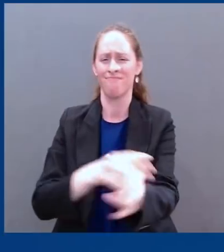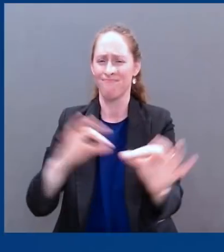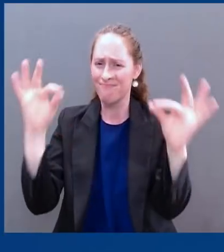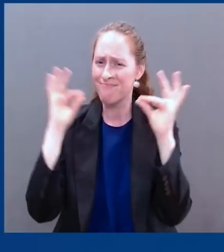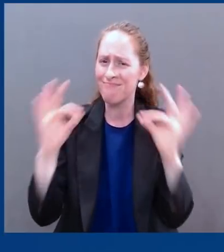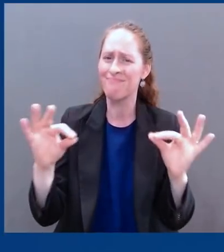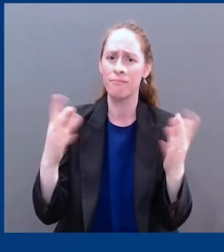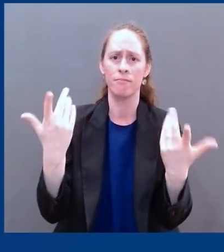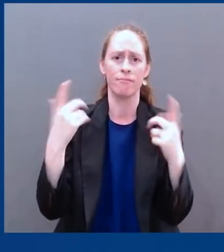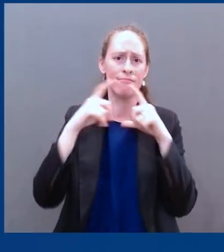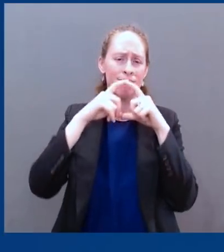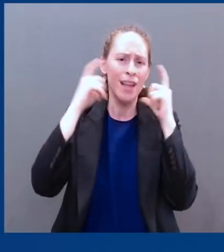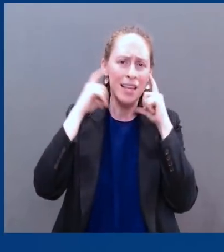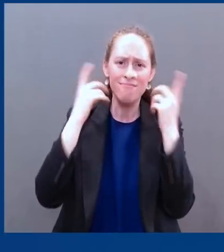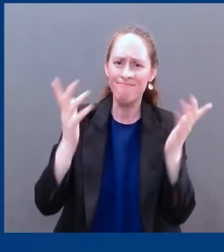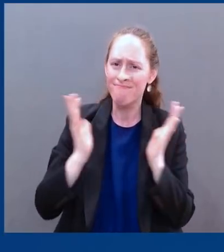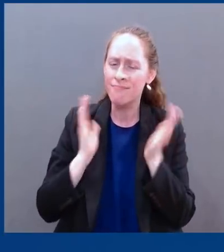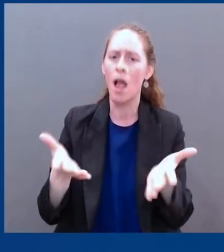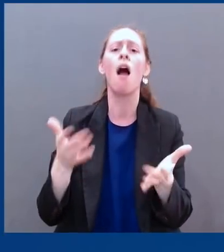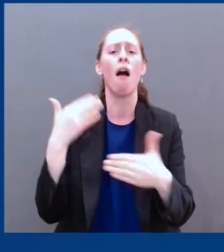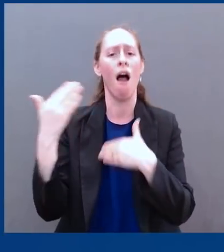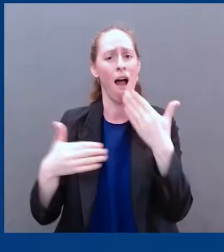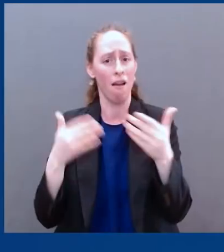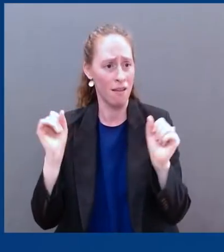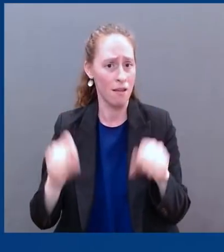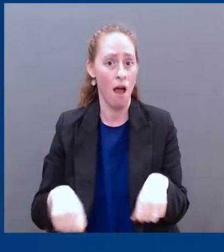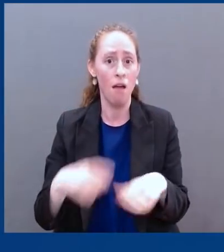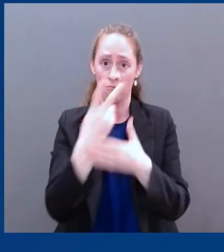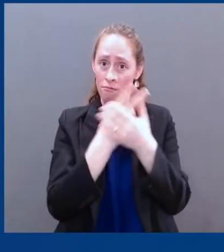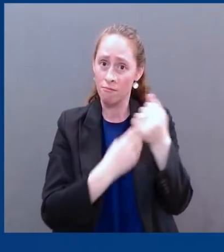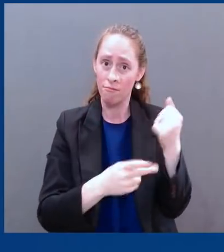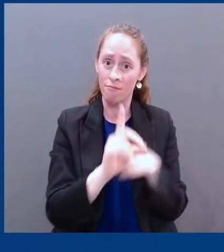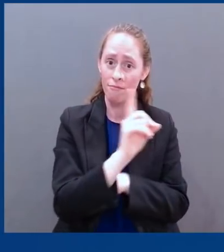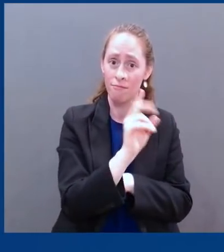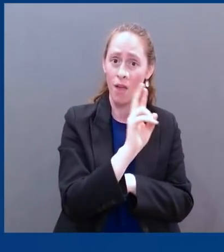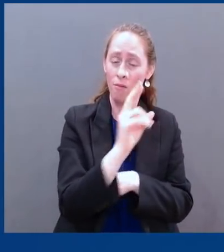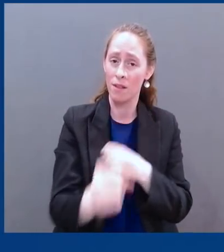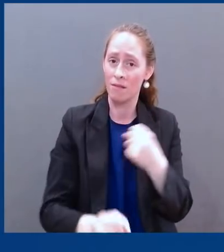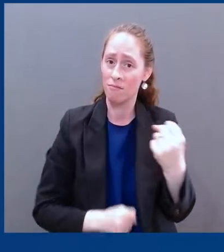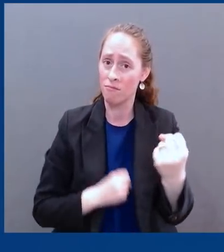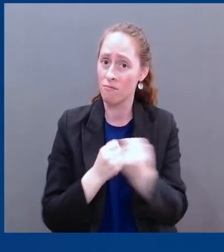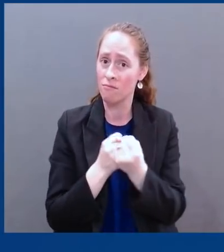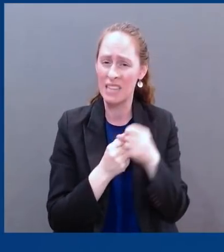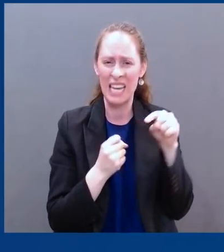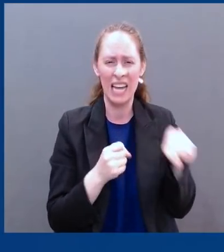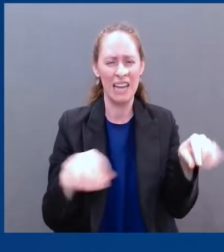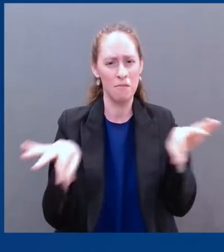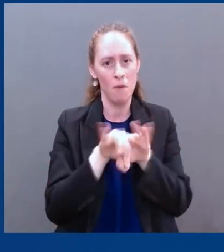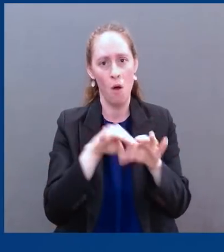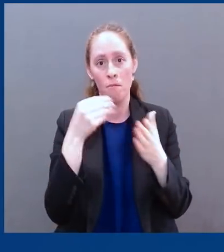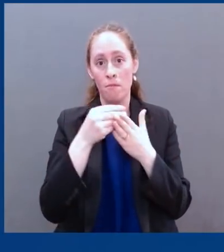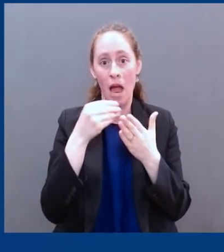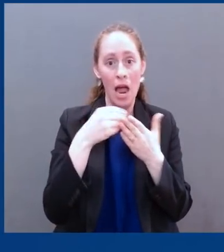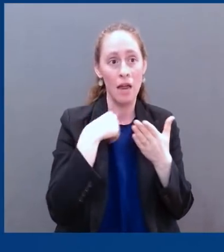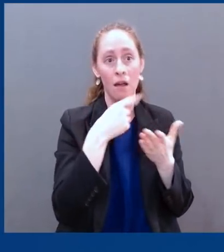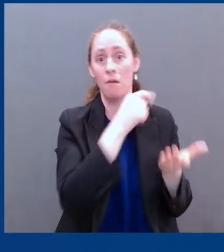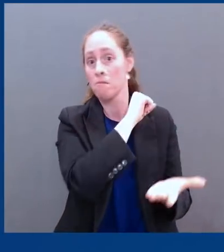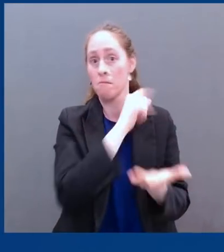Bipartisan support from Congress has been key to making this progress. But the President and the doctors have made it